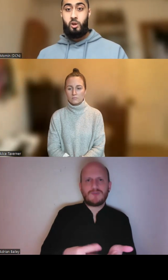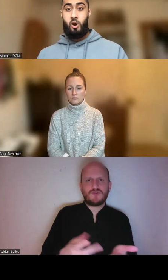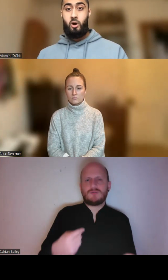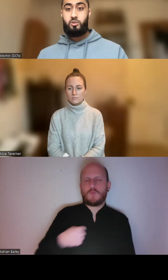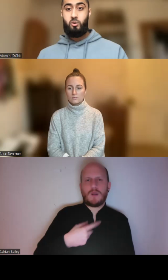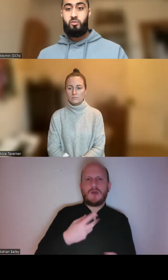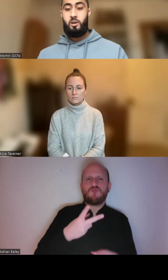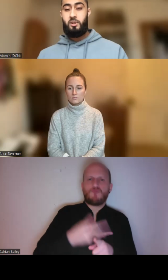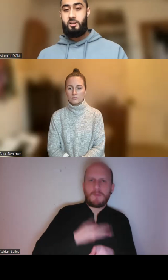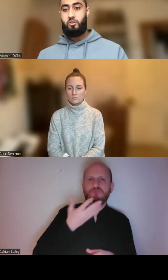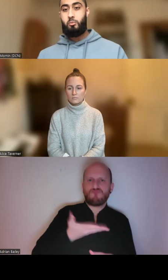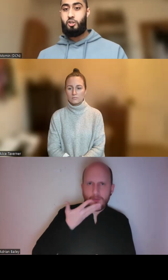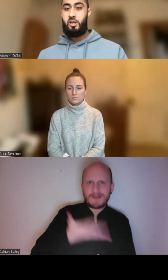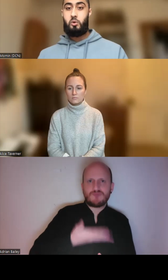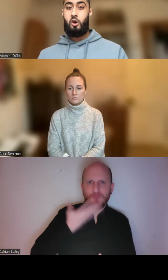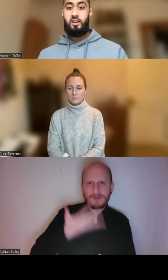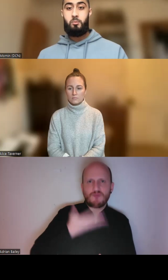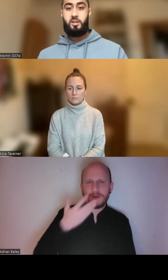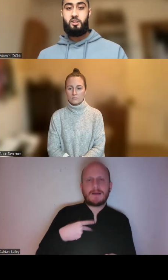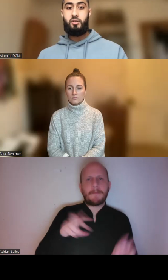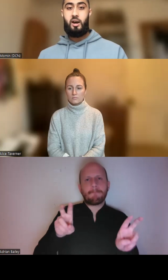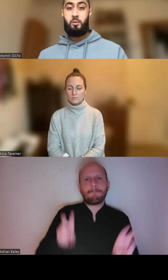We are limited to budget and we are limited to time.